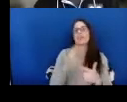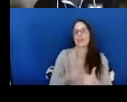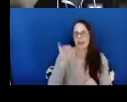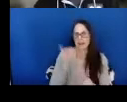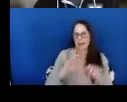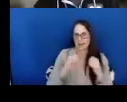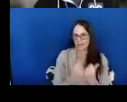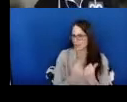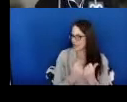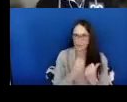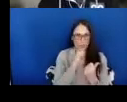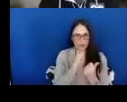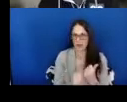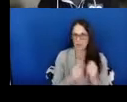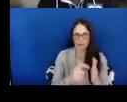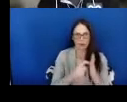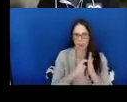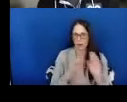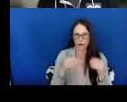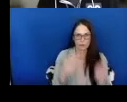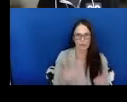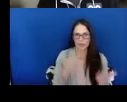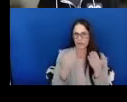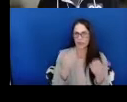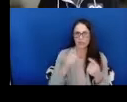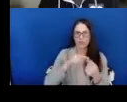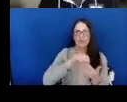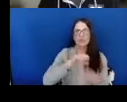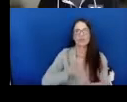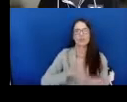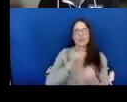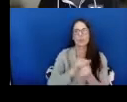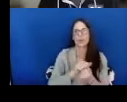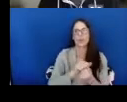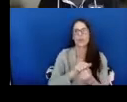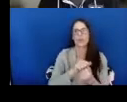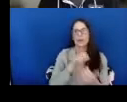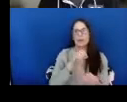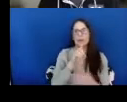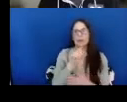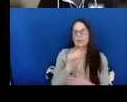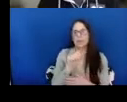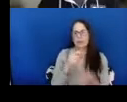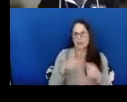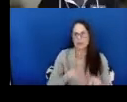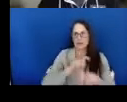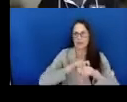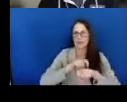going to be required to provide services to students with disabilities during the same period. 16:25:40 She came out a few days later and